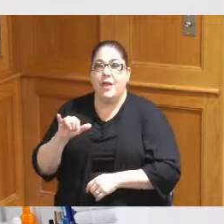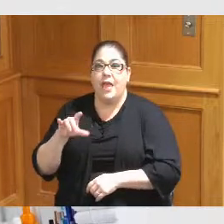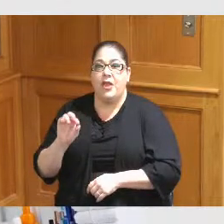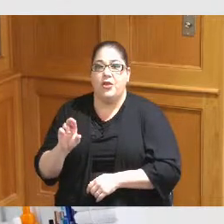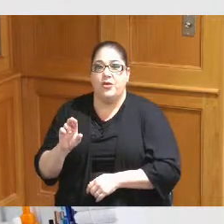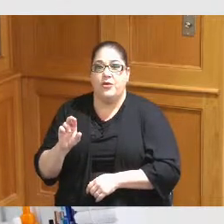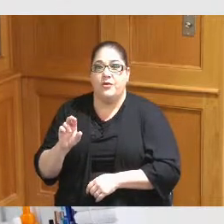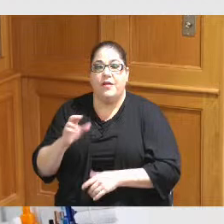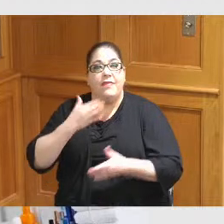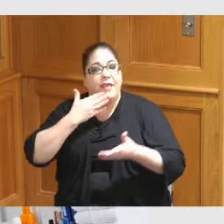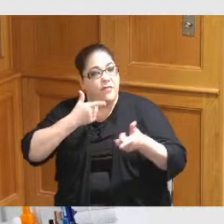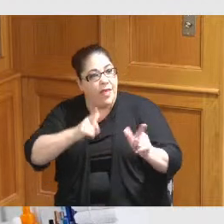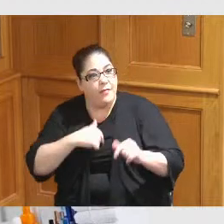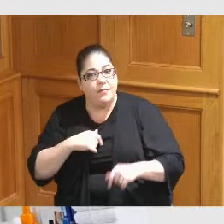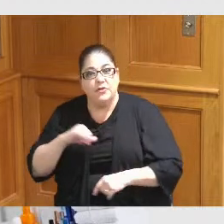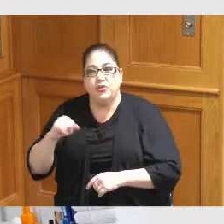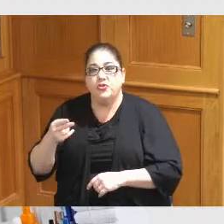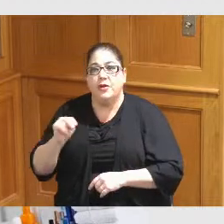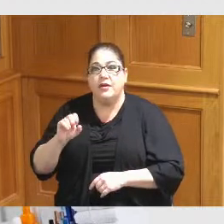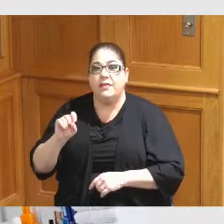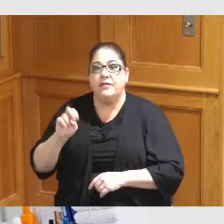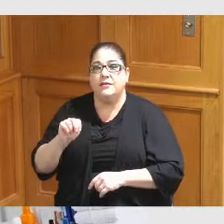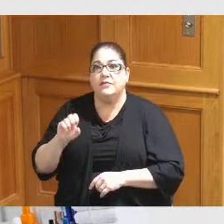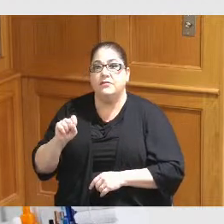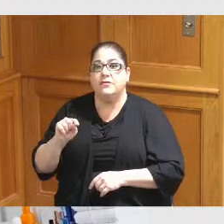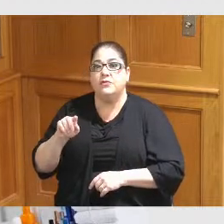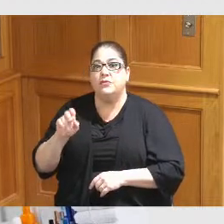thank you for letting me be here again I'm Jonathan Studio from the village of St. Bernard